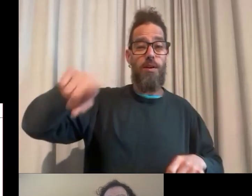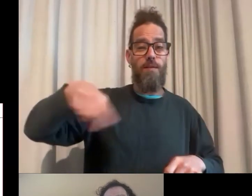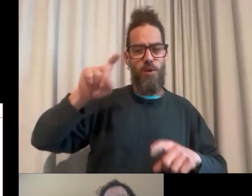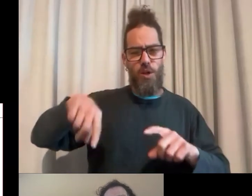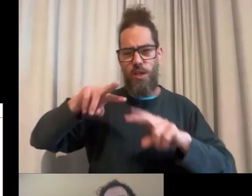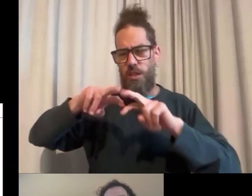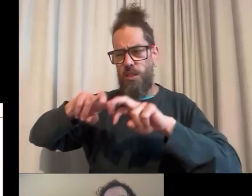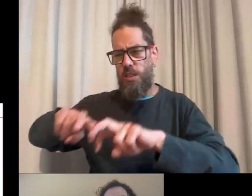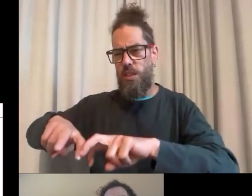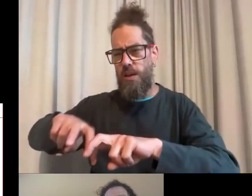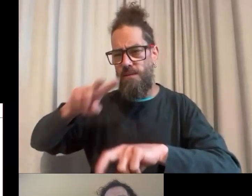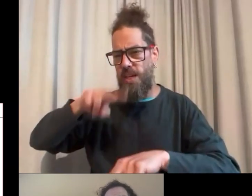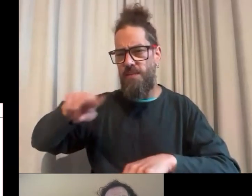And we're going to unpack them today.